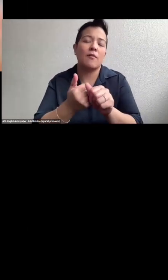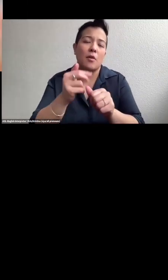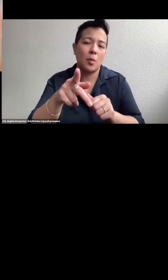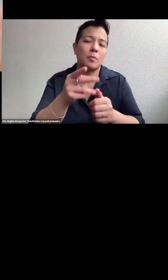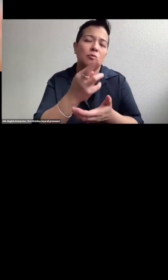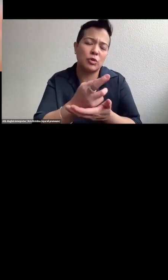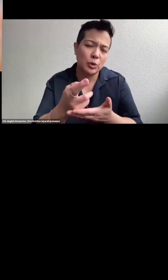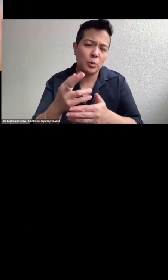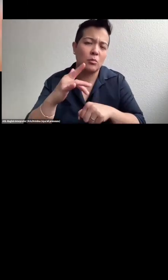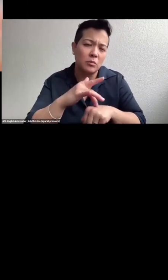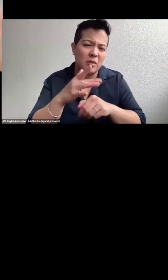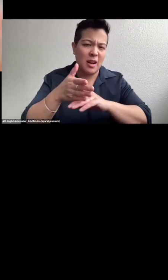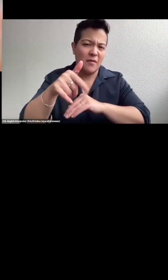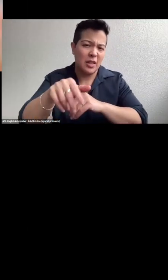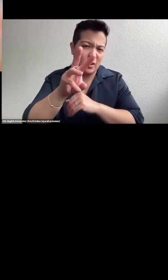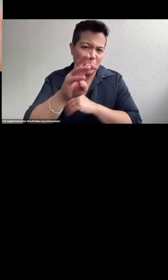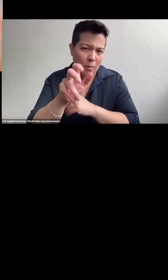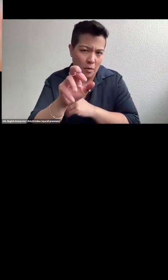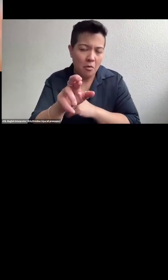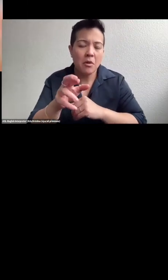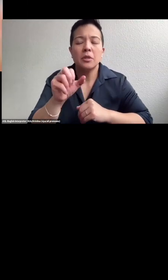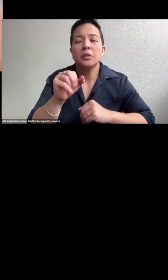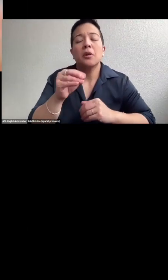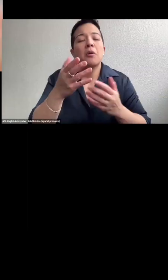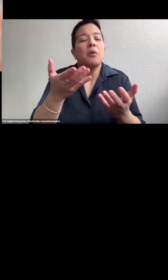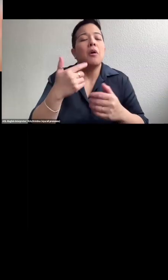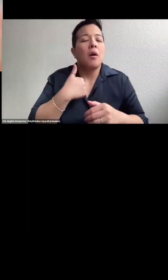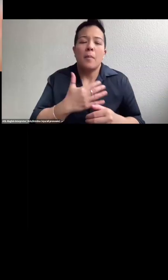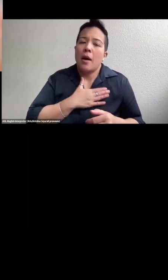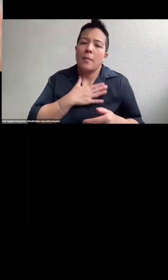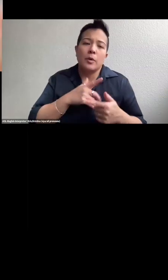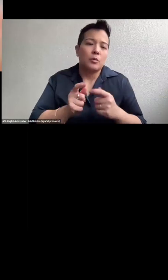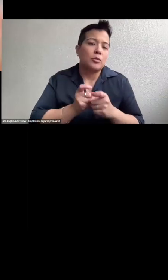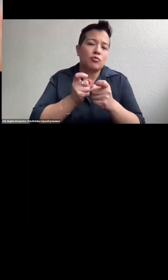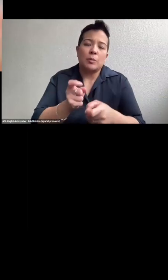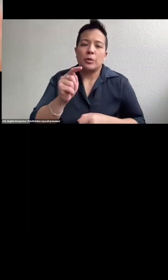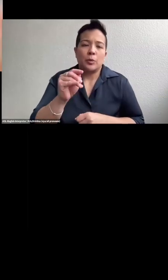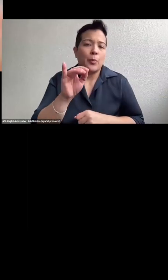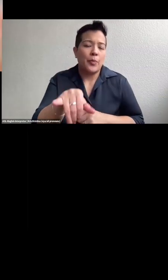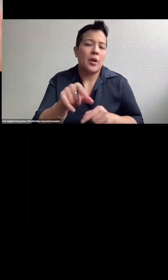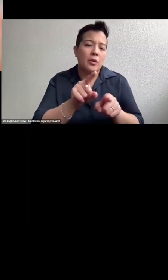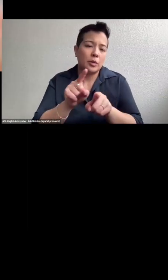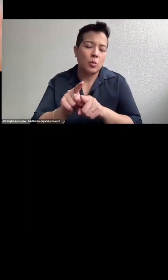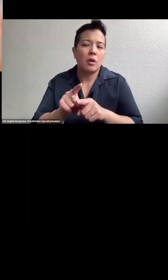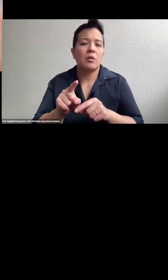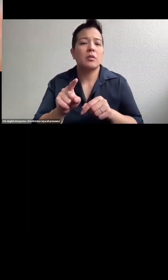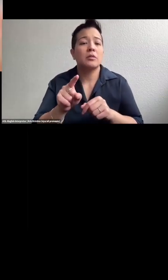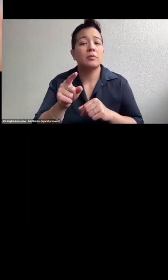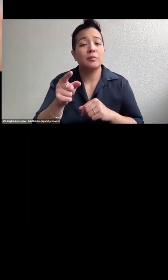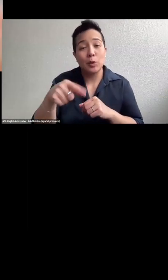after this webinar. So I know I'm happy to contribute to that, as well as as you all, so thank you for those